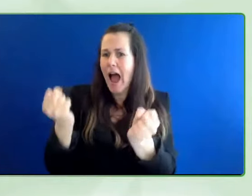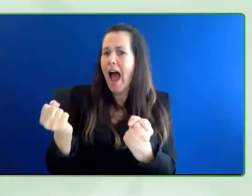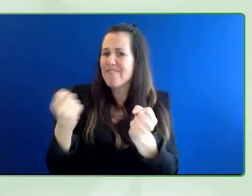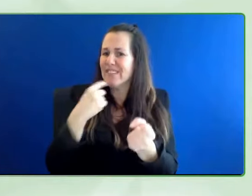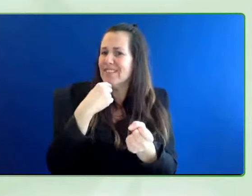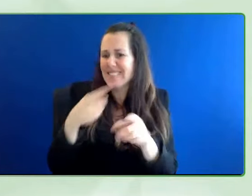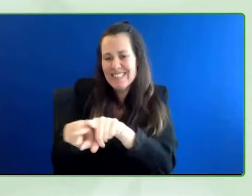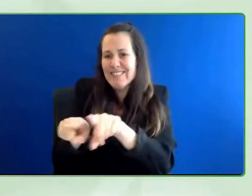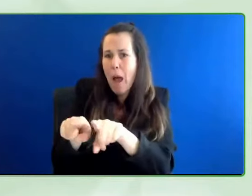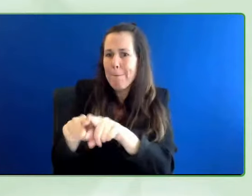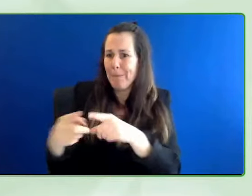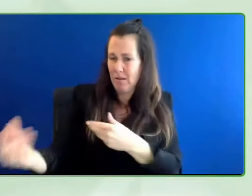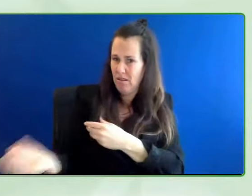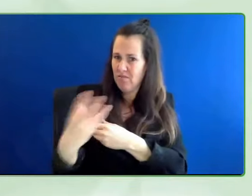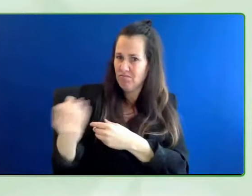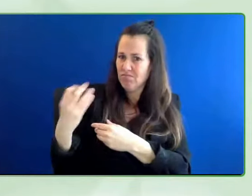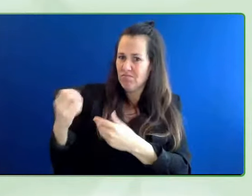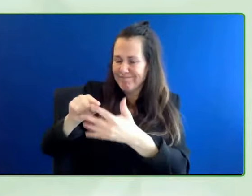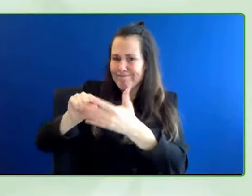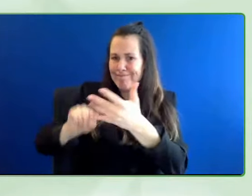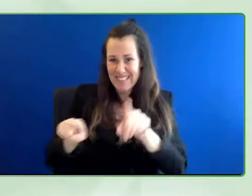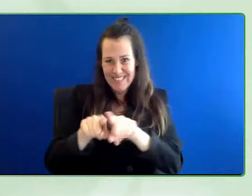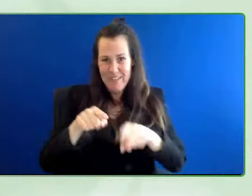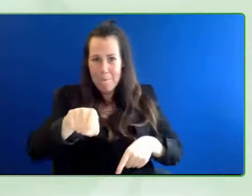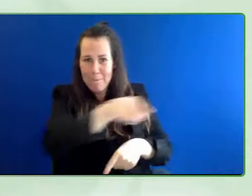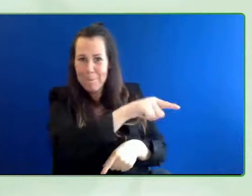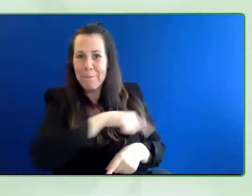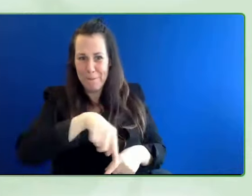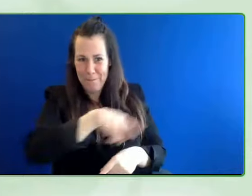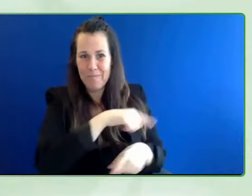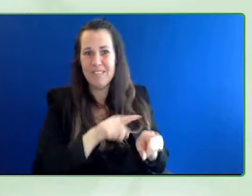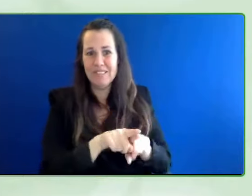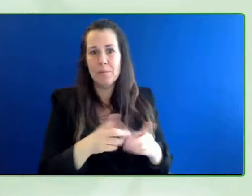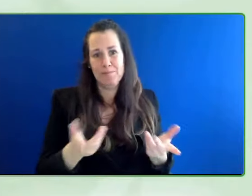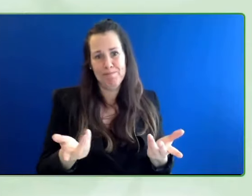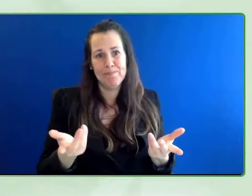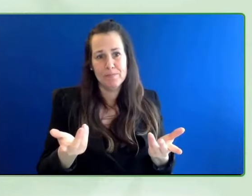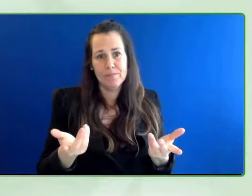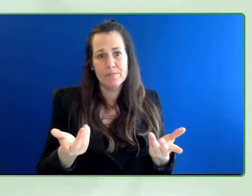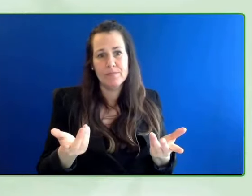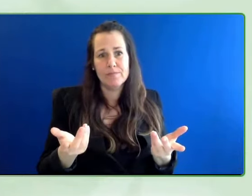create some conflict and confusion when assistive technology is implemented in other sectors